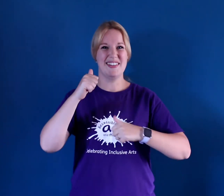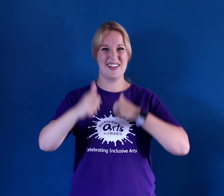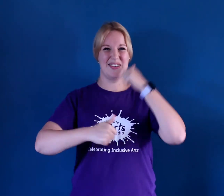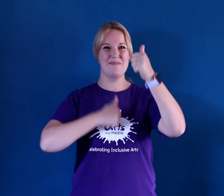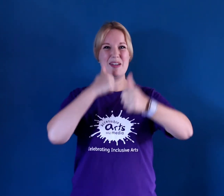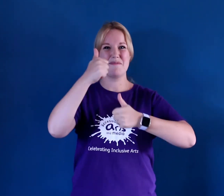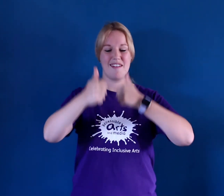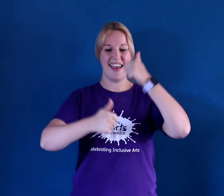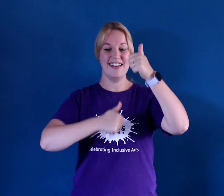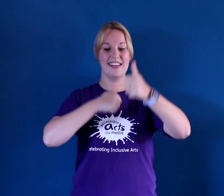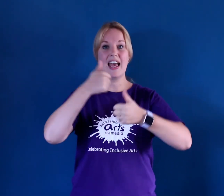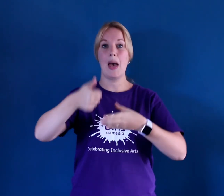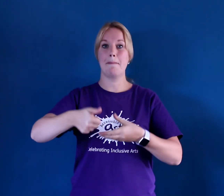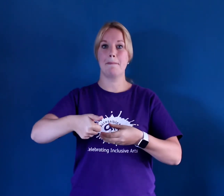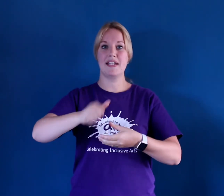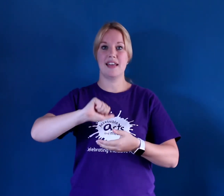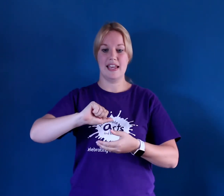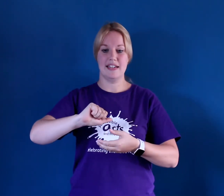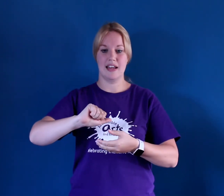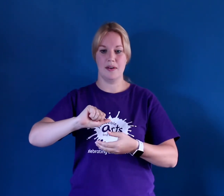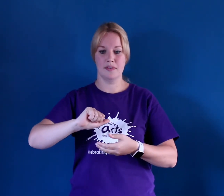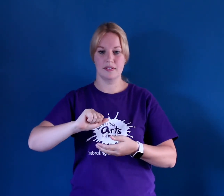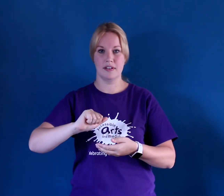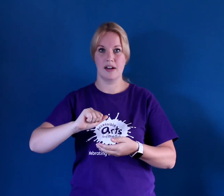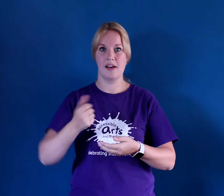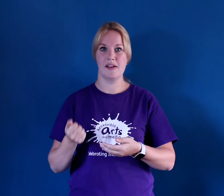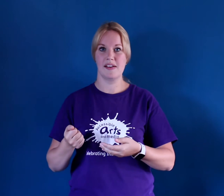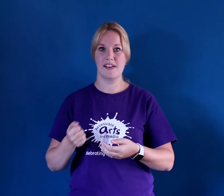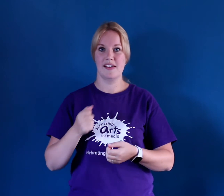To be praising a potato.